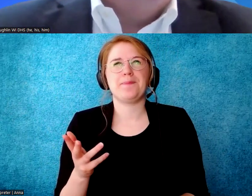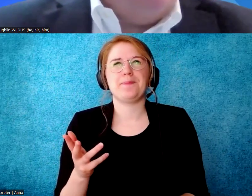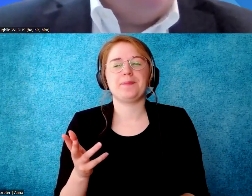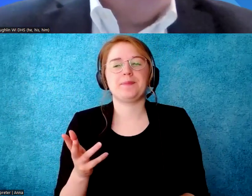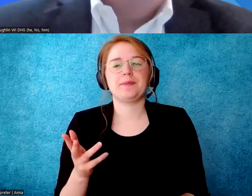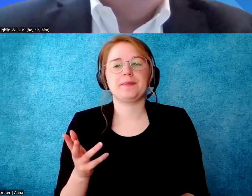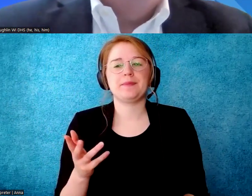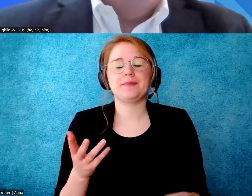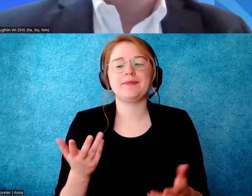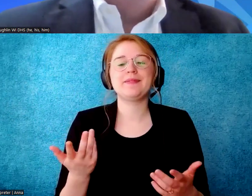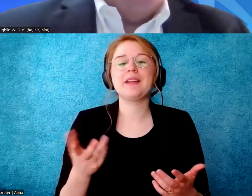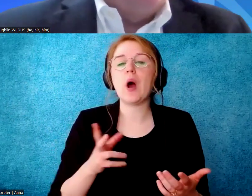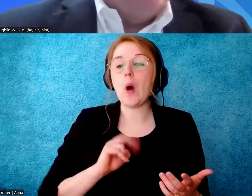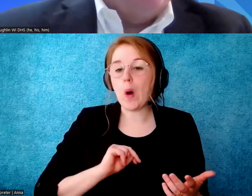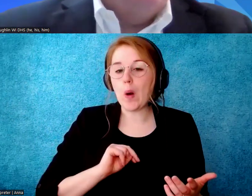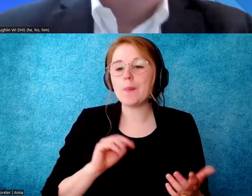it's the property of the Department of Health Services.